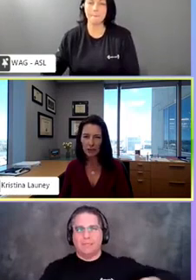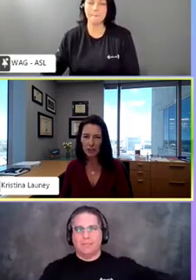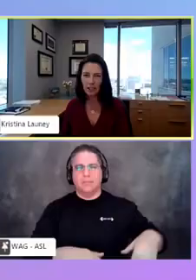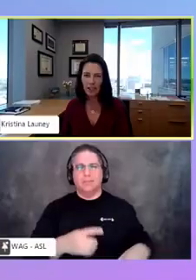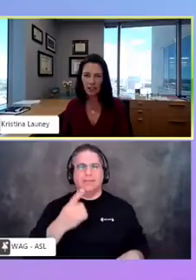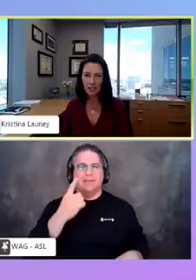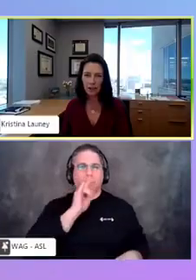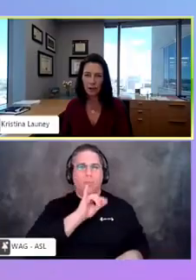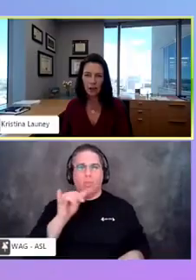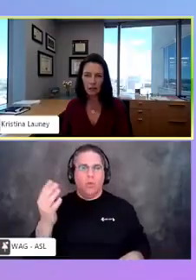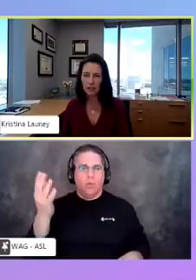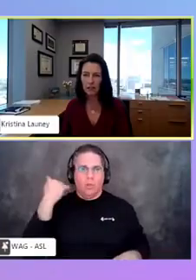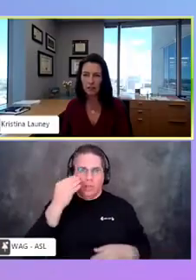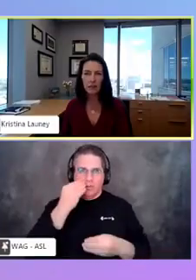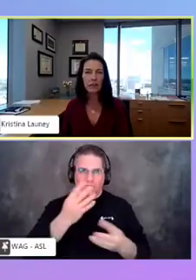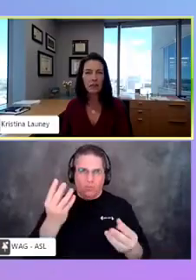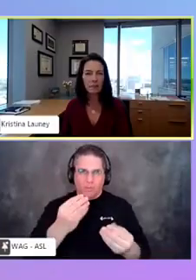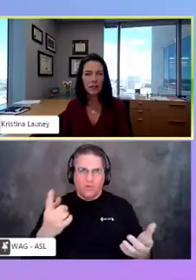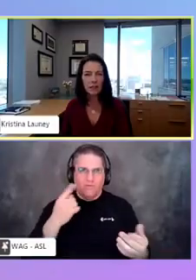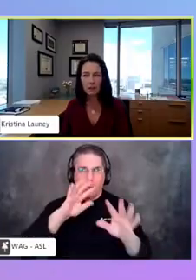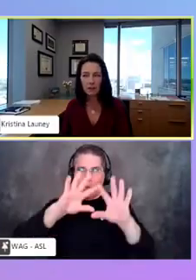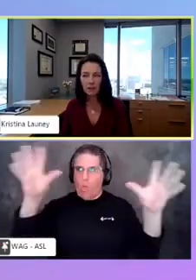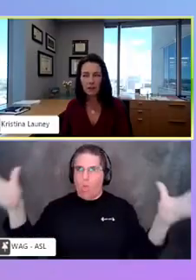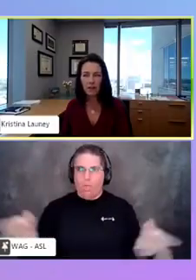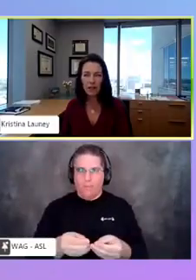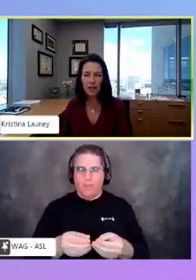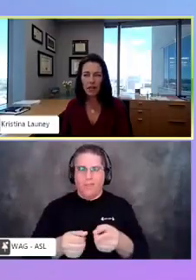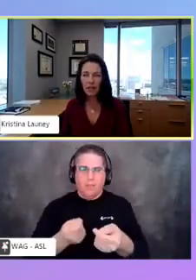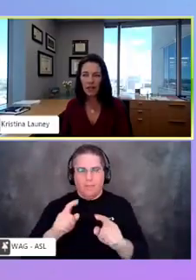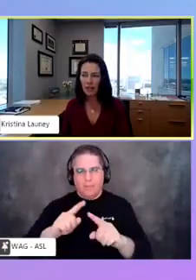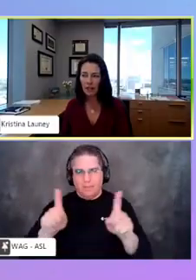The next slide has the number of filings per month. I'll